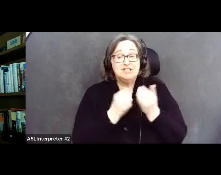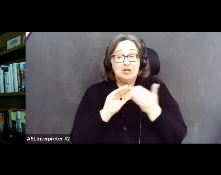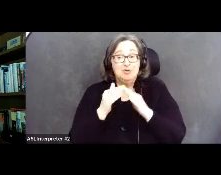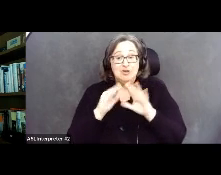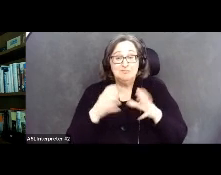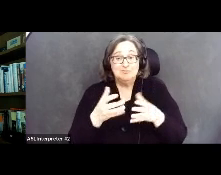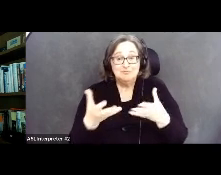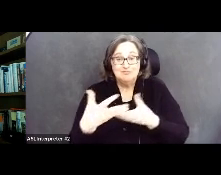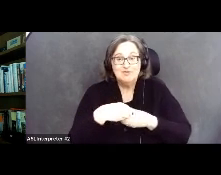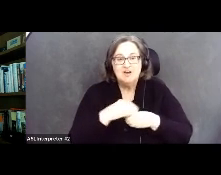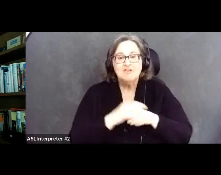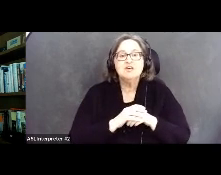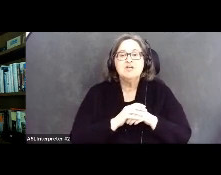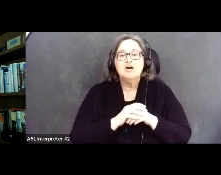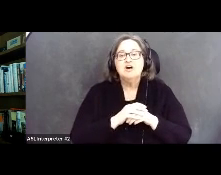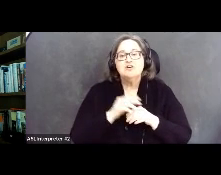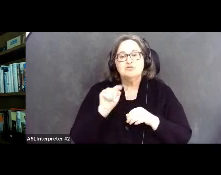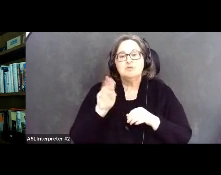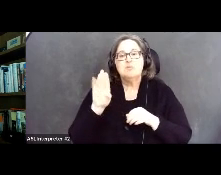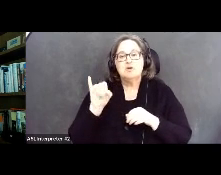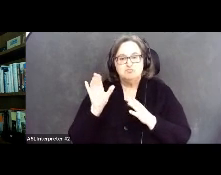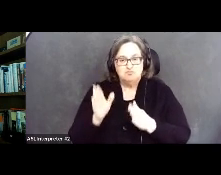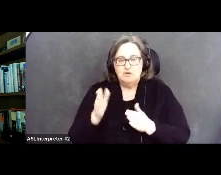person with traumatic brain injury, always, thank you for coming, thank you for